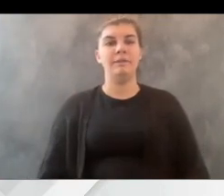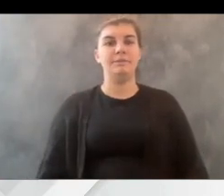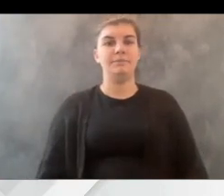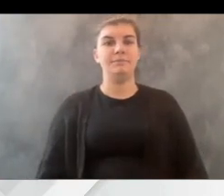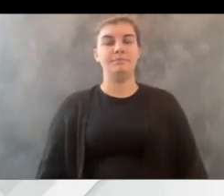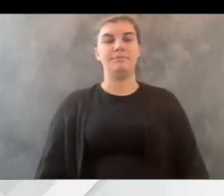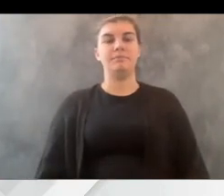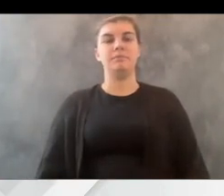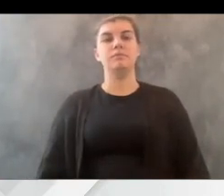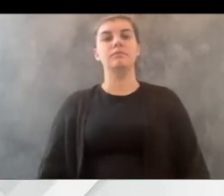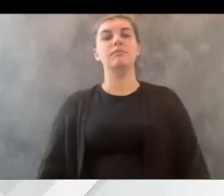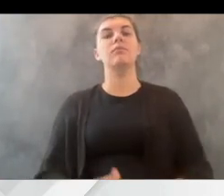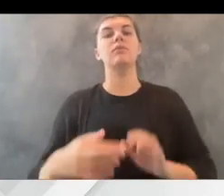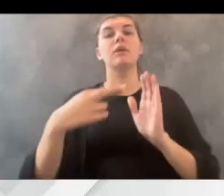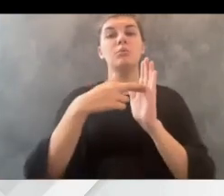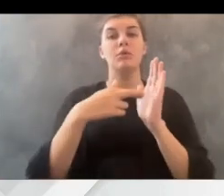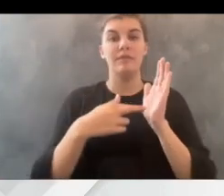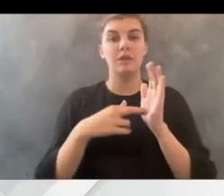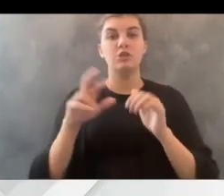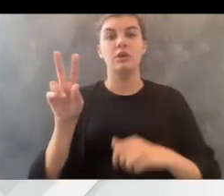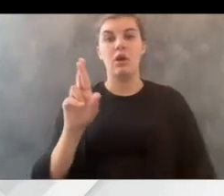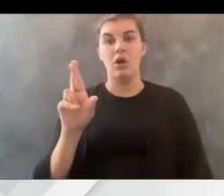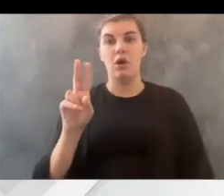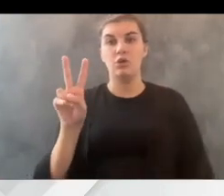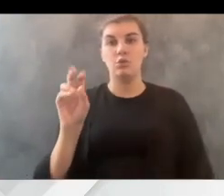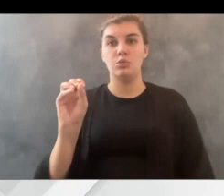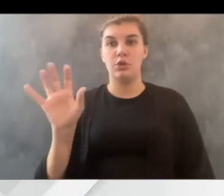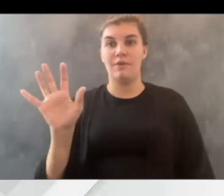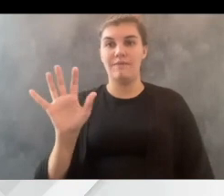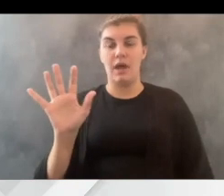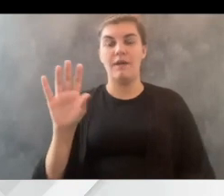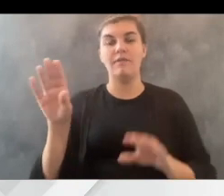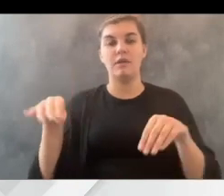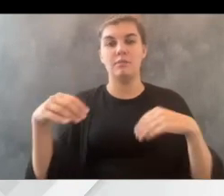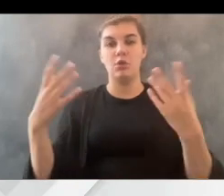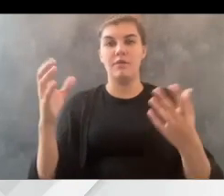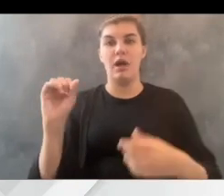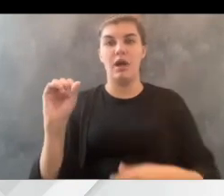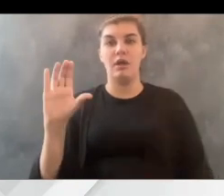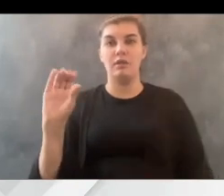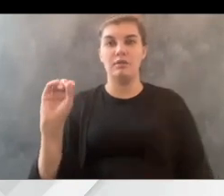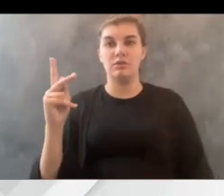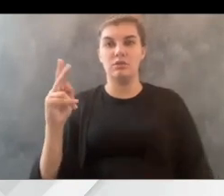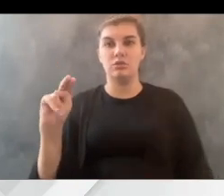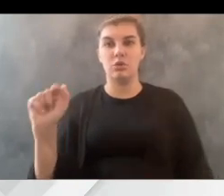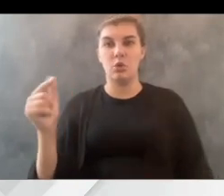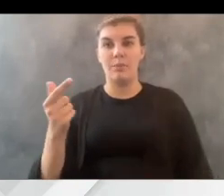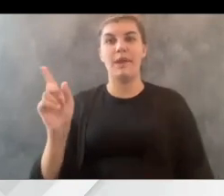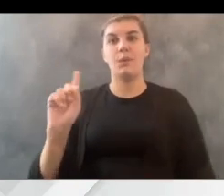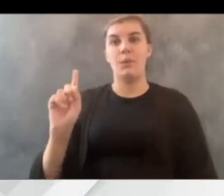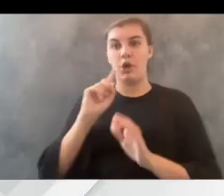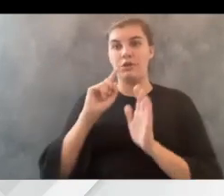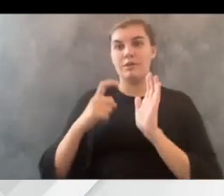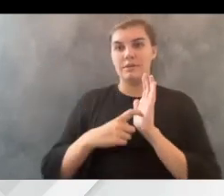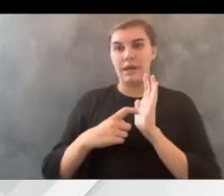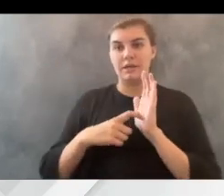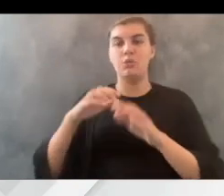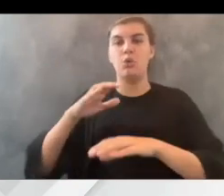Provision R205 provides scoping for where detectable warning services are required.